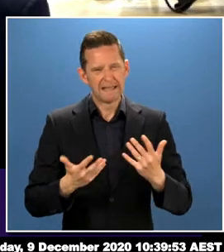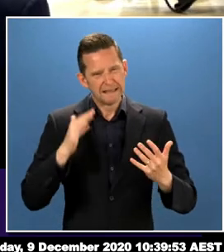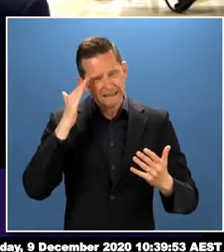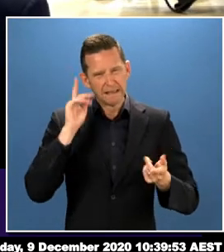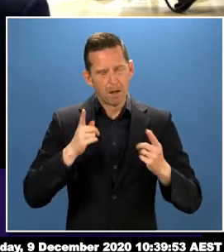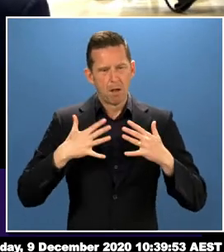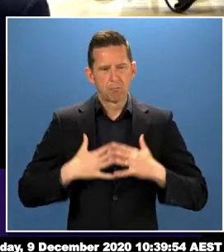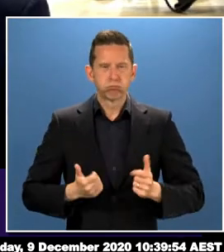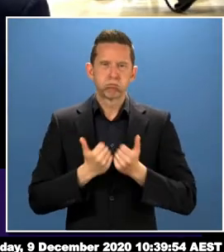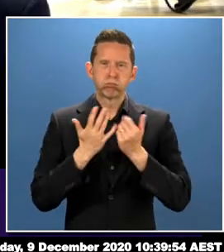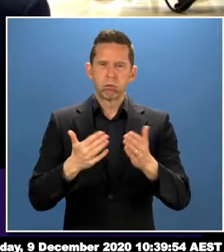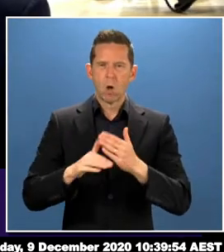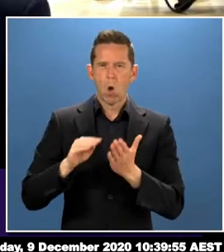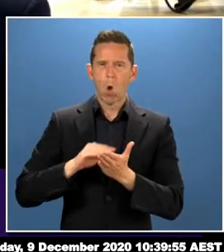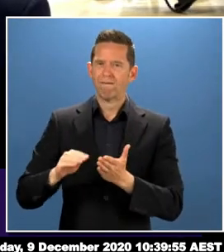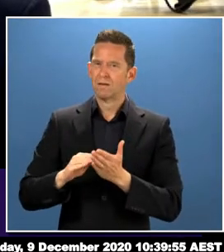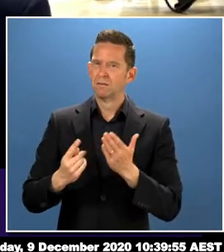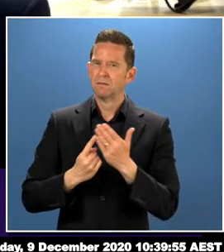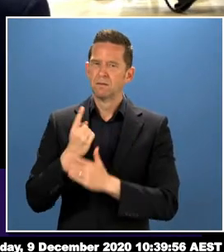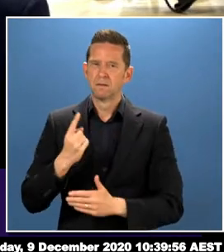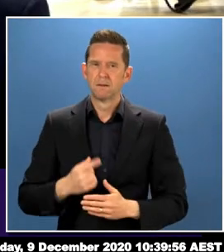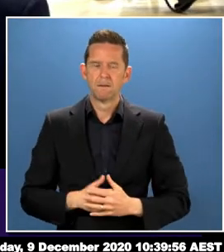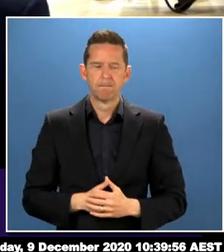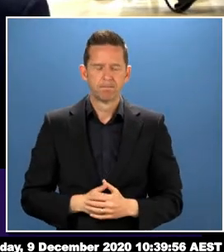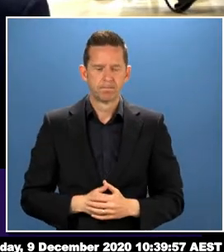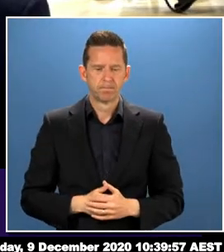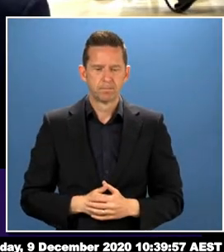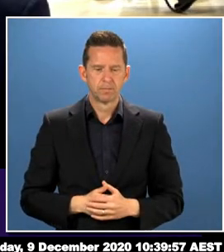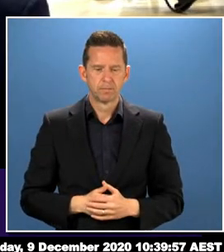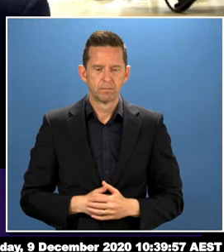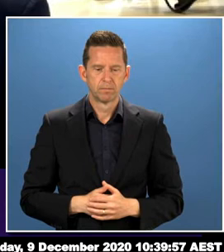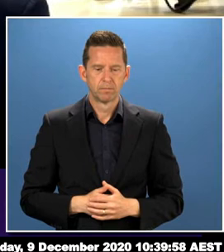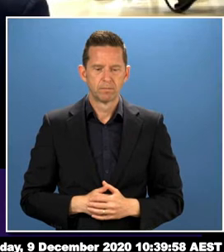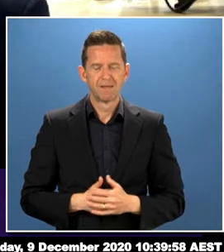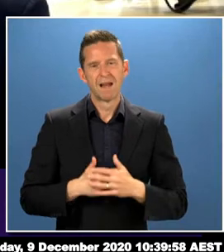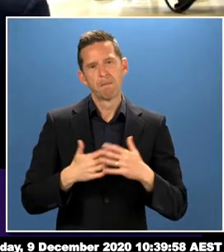So it got to the point where I just had --- I just couldn't face ---